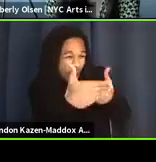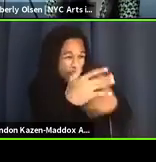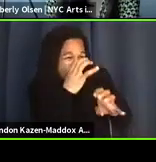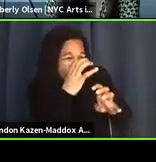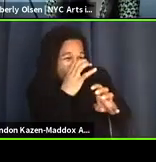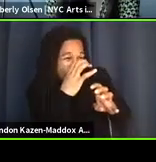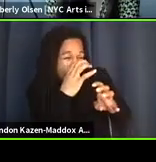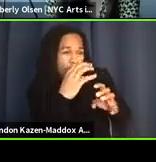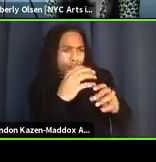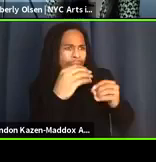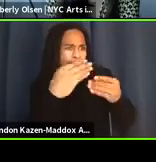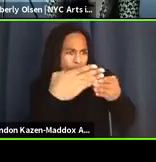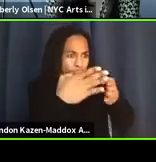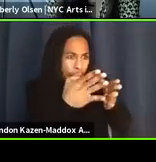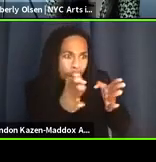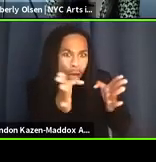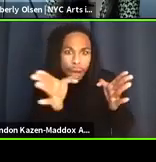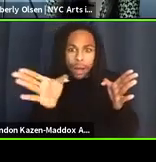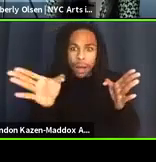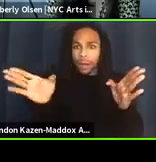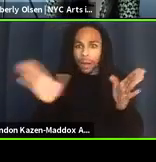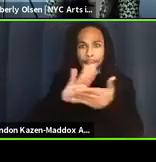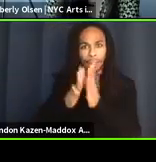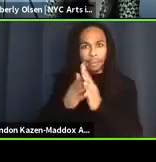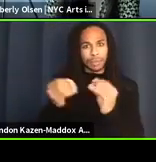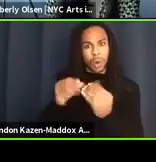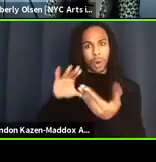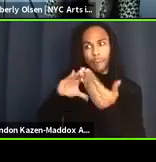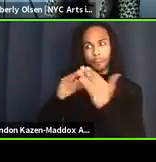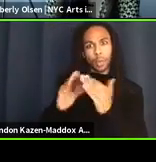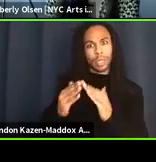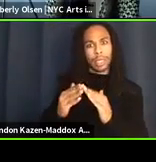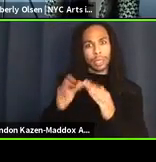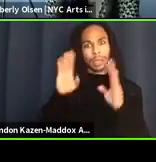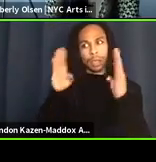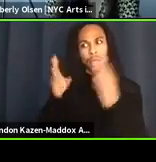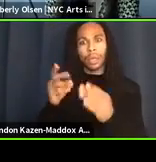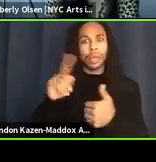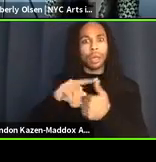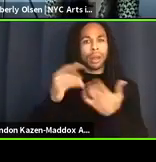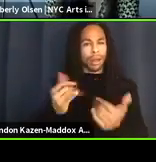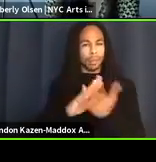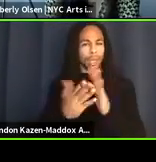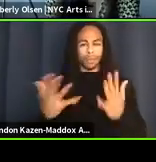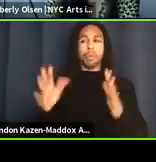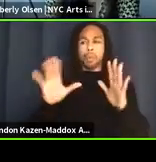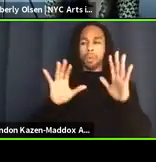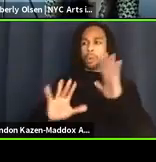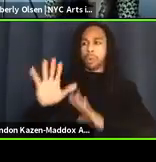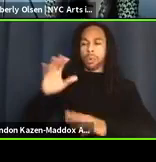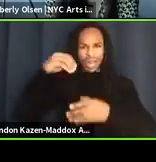is that it is changing a little bit of the context of what art making and art instruction